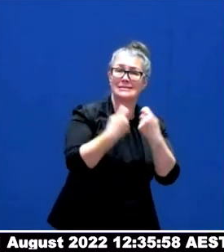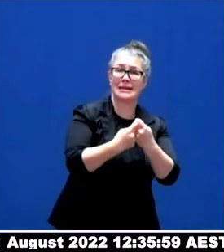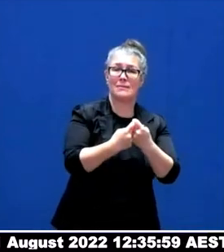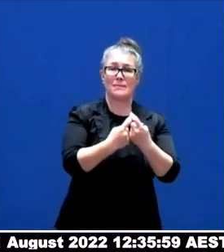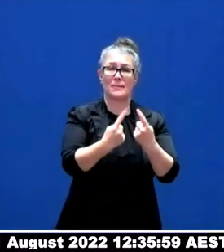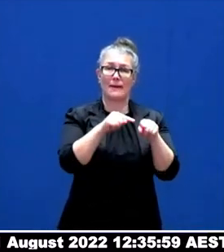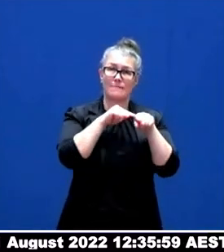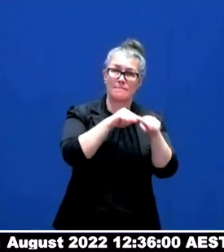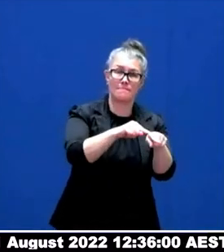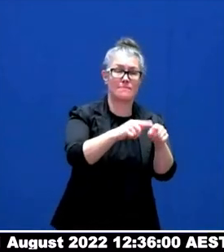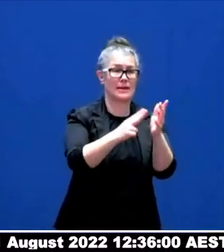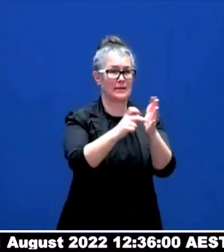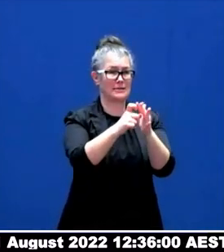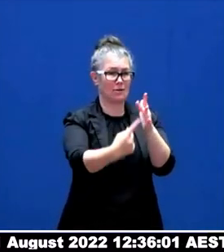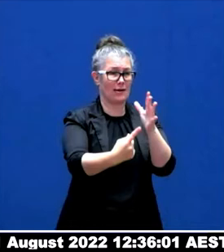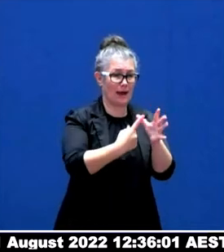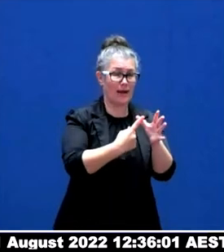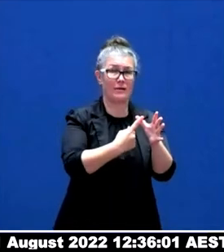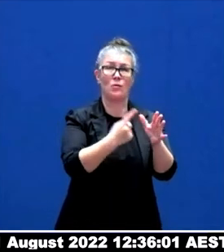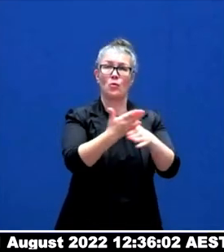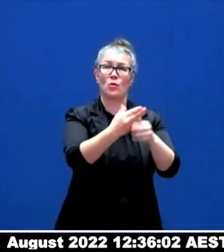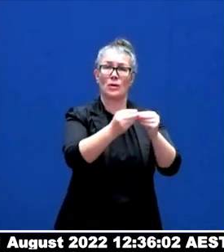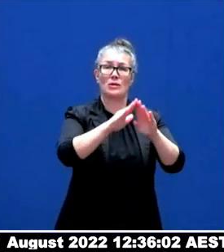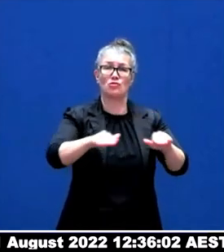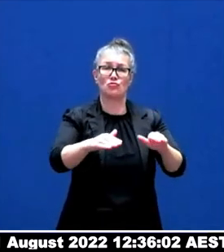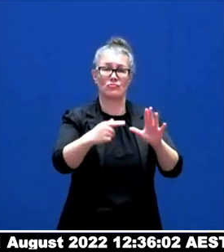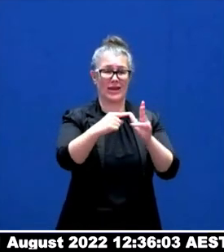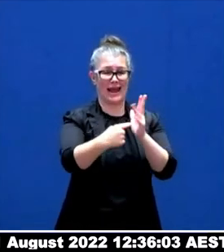children in out-of-home care, so there's a lot of different touch points for the NDIA.